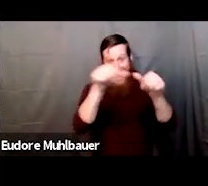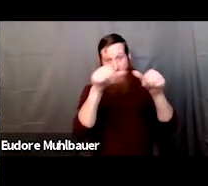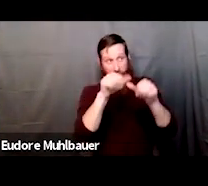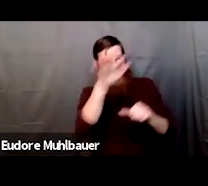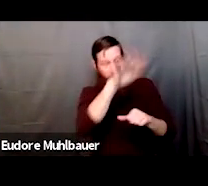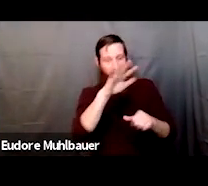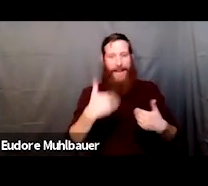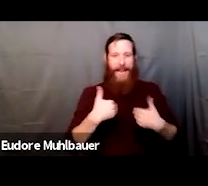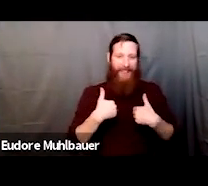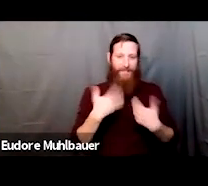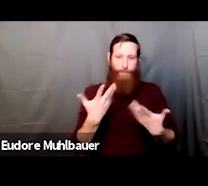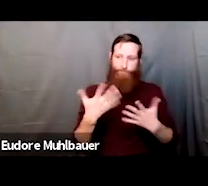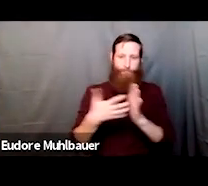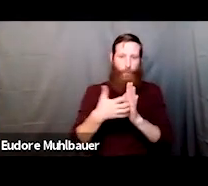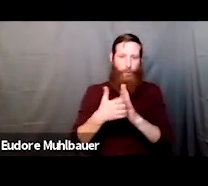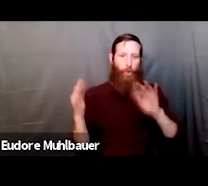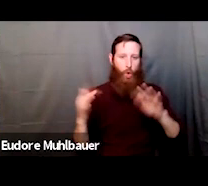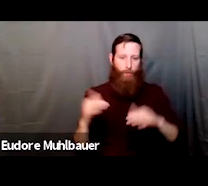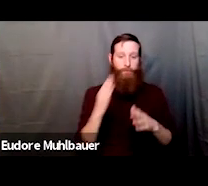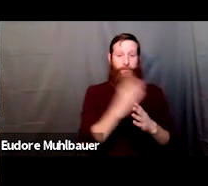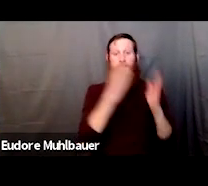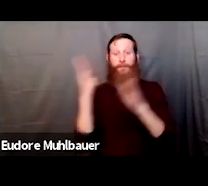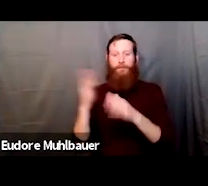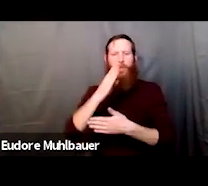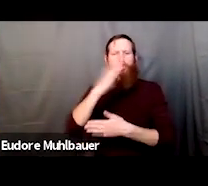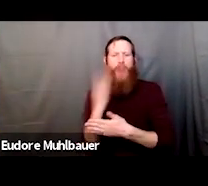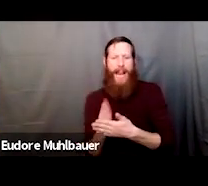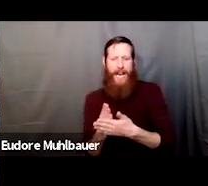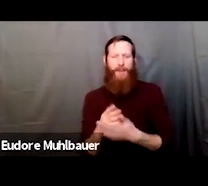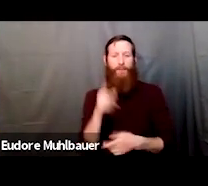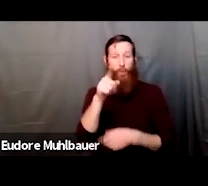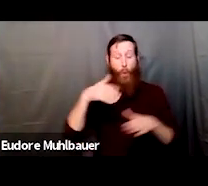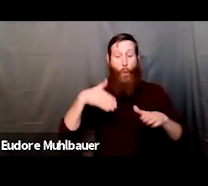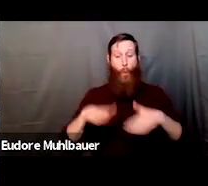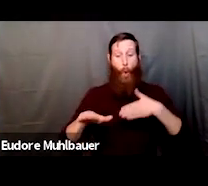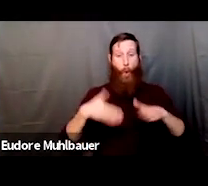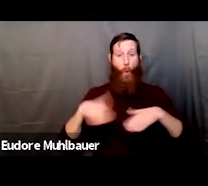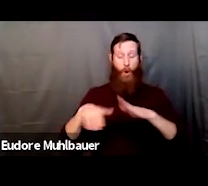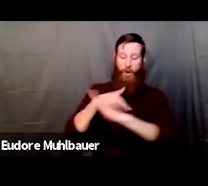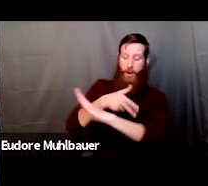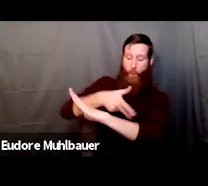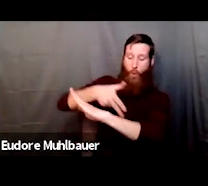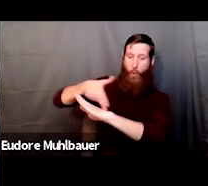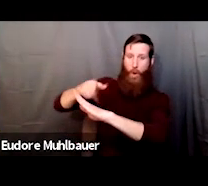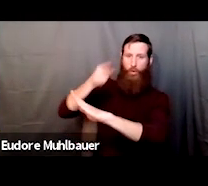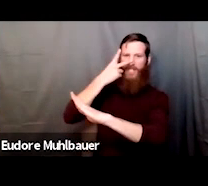The next red flag is cracking or whumpfing. Cracking is when you are walking across a slope and you see a crack shoot from your ski tips